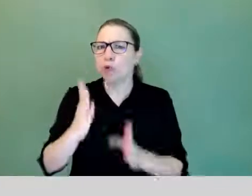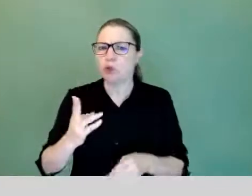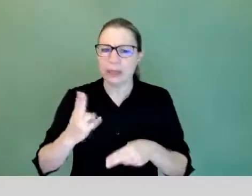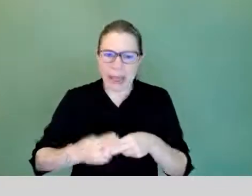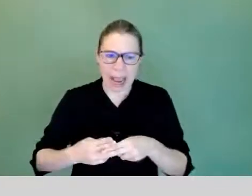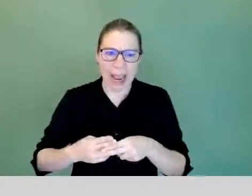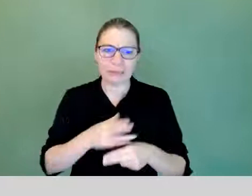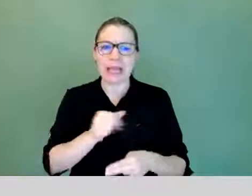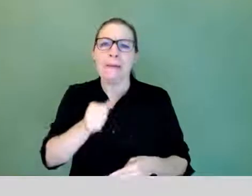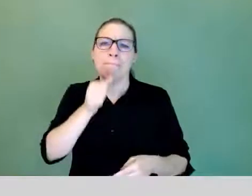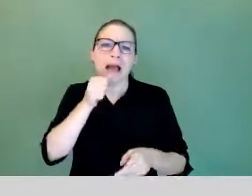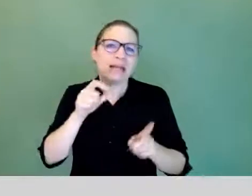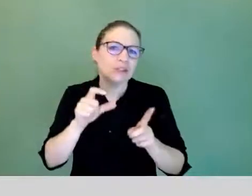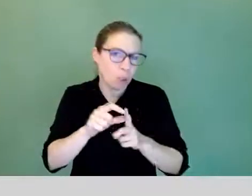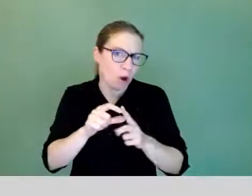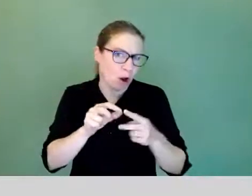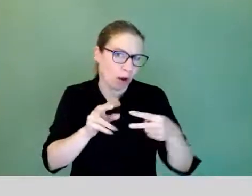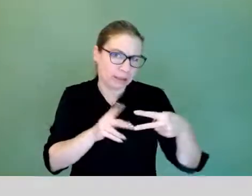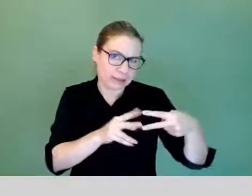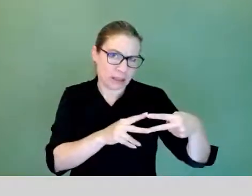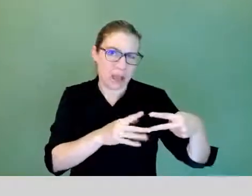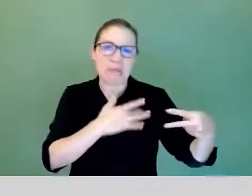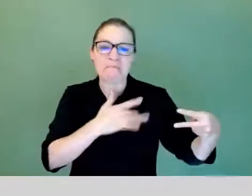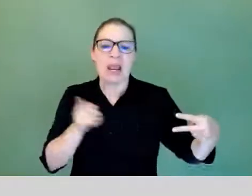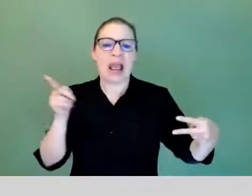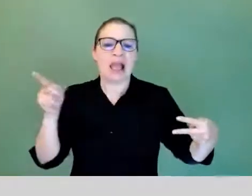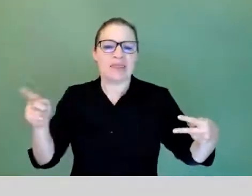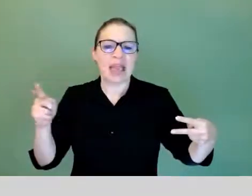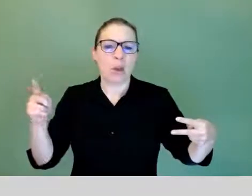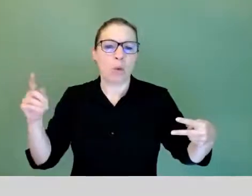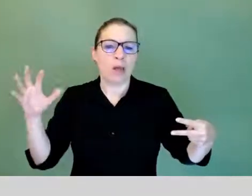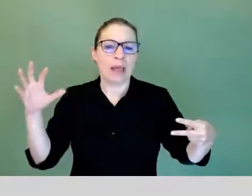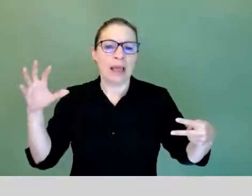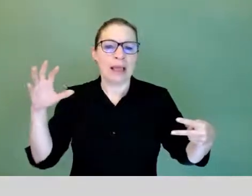and password combinations. So they usually get it in dark web.